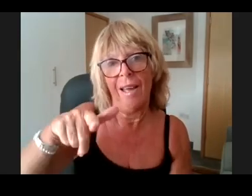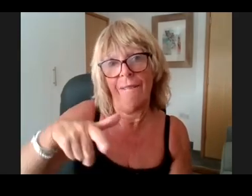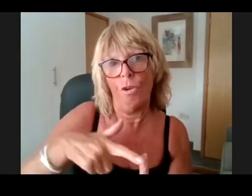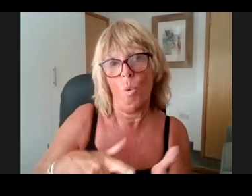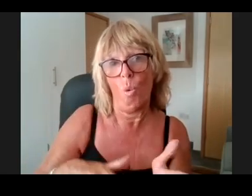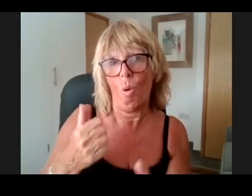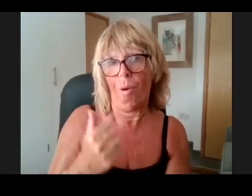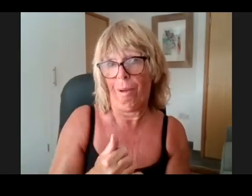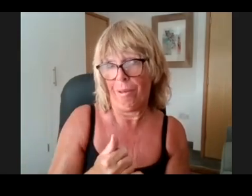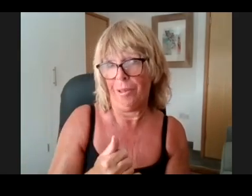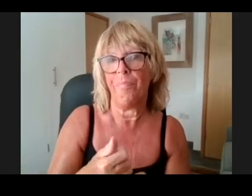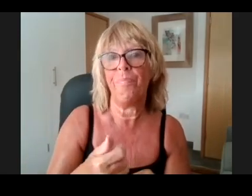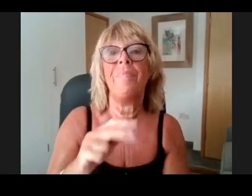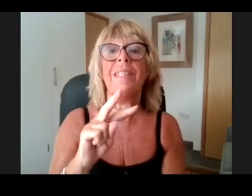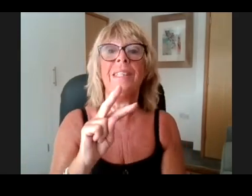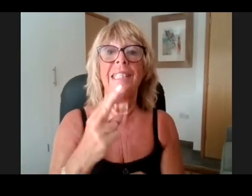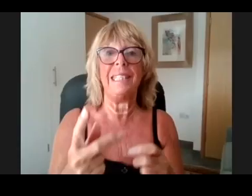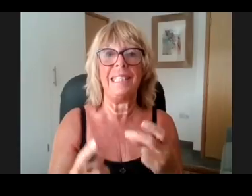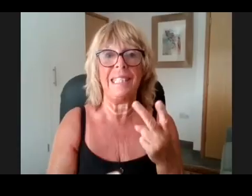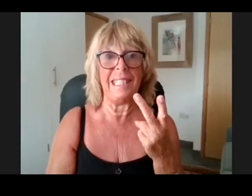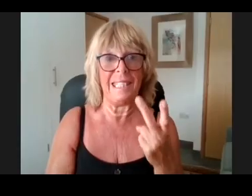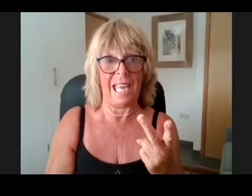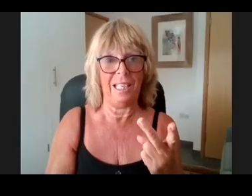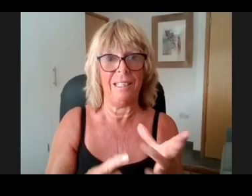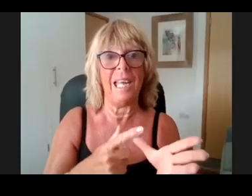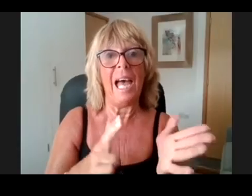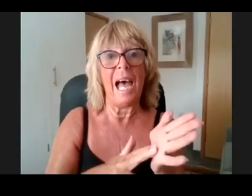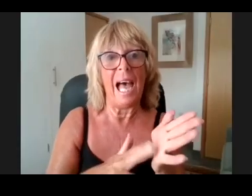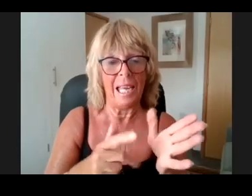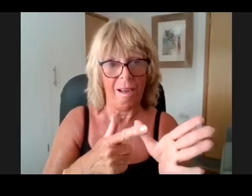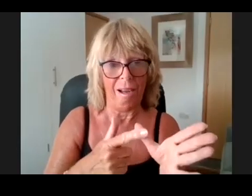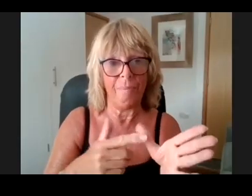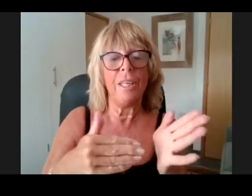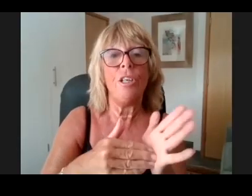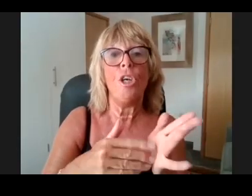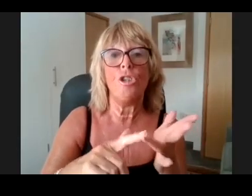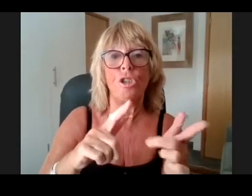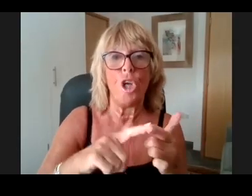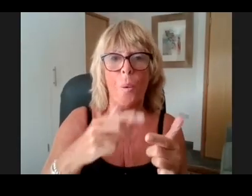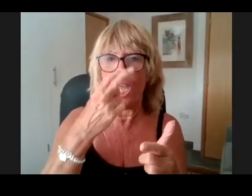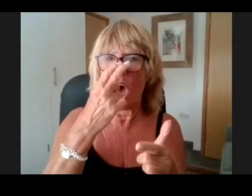The second one is Anna and Zoe who are old friends from childhood and